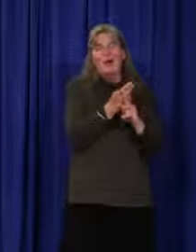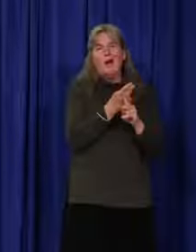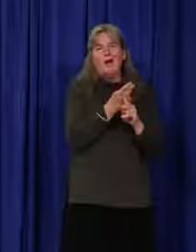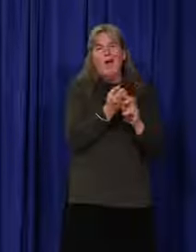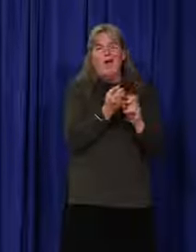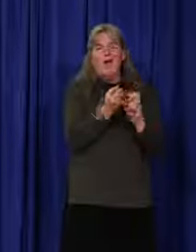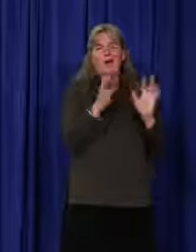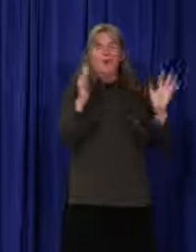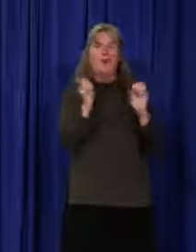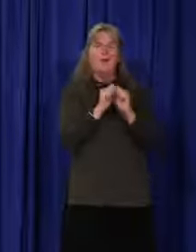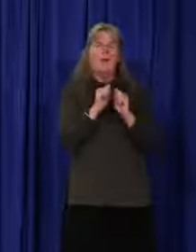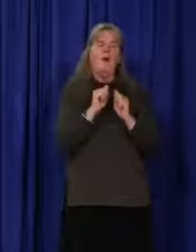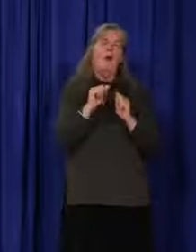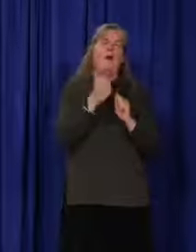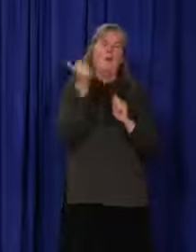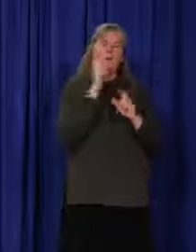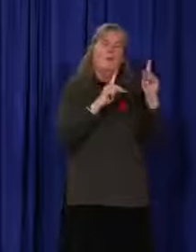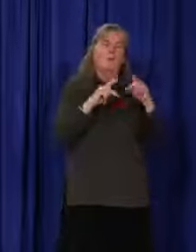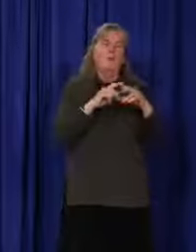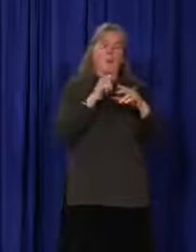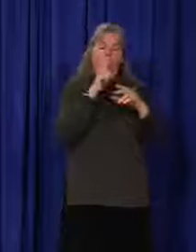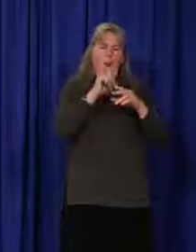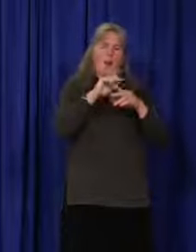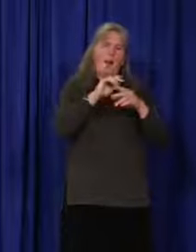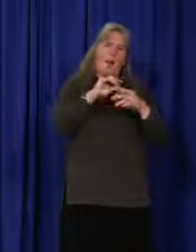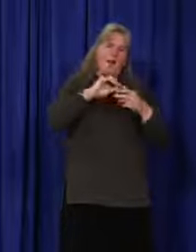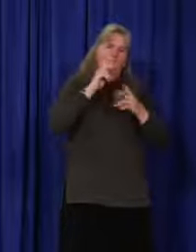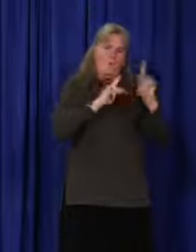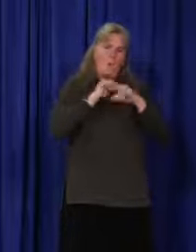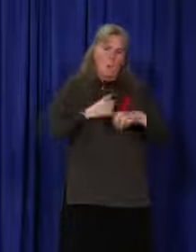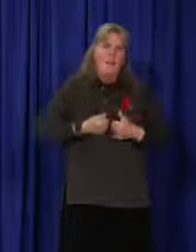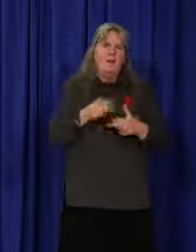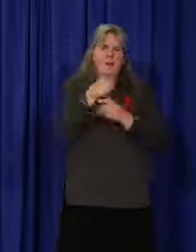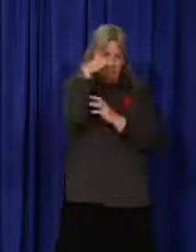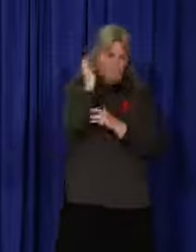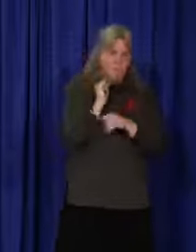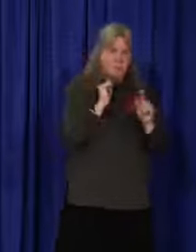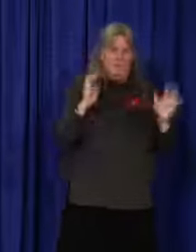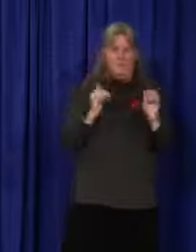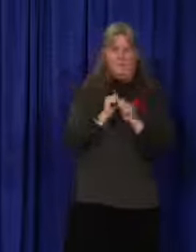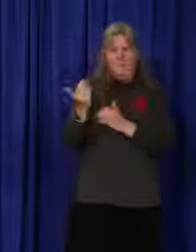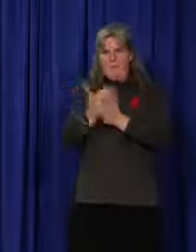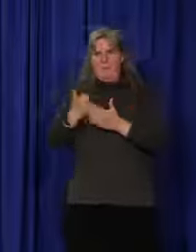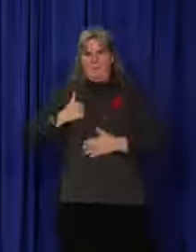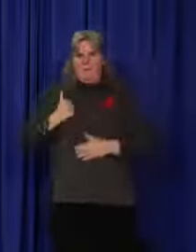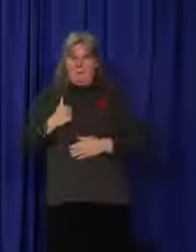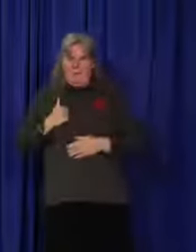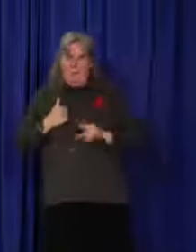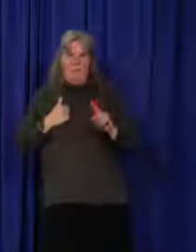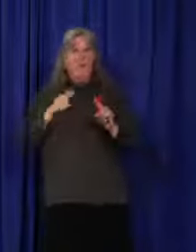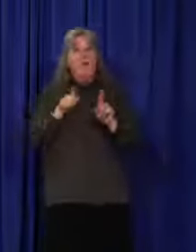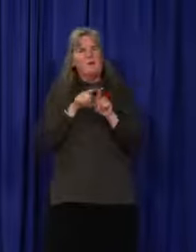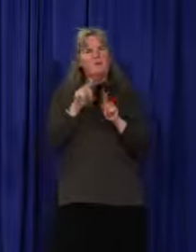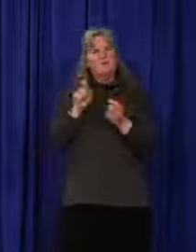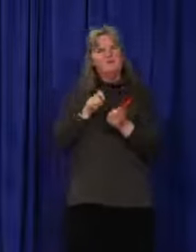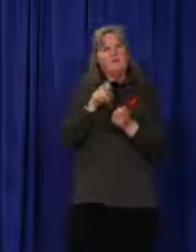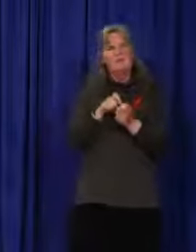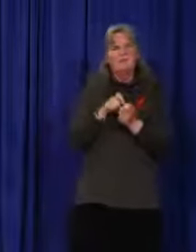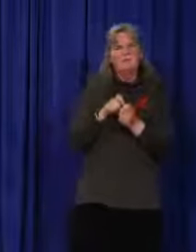while you're out there and have a great time. But be wise and be thoughtful and considerate of others including communities. Thank you.